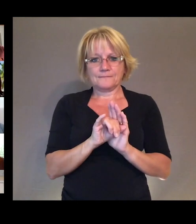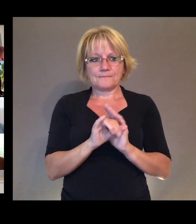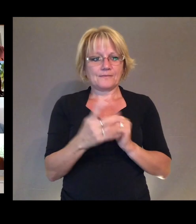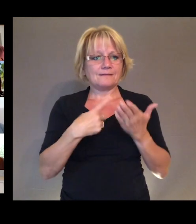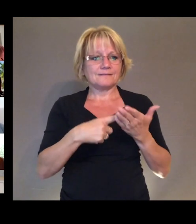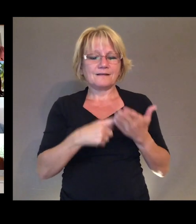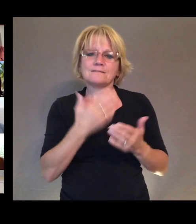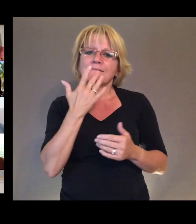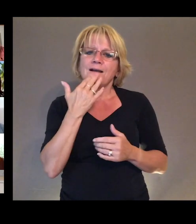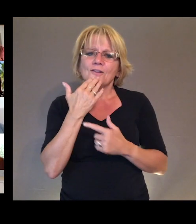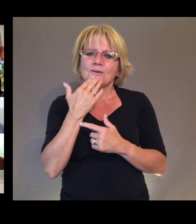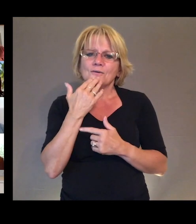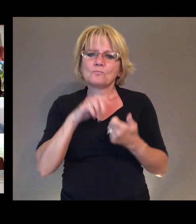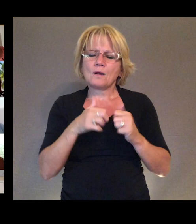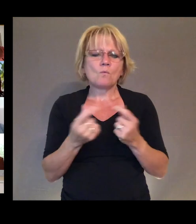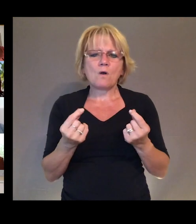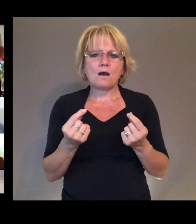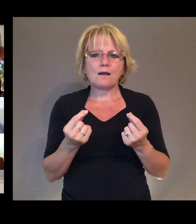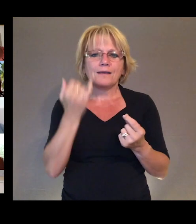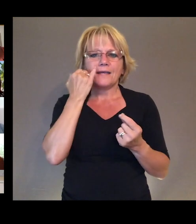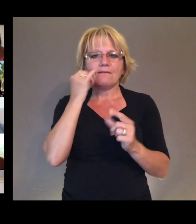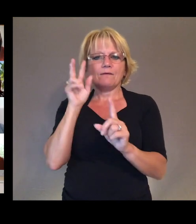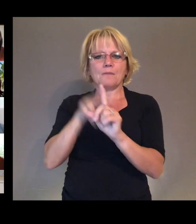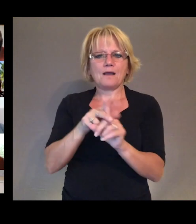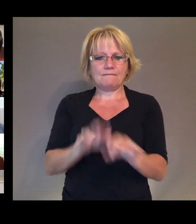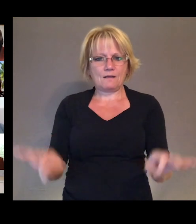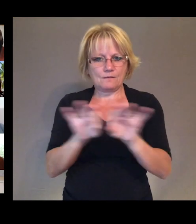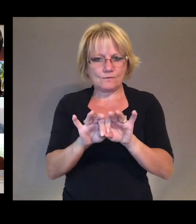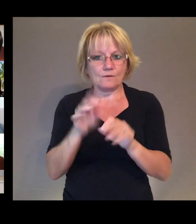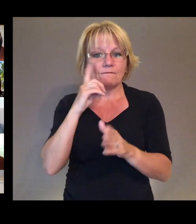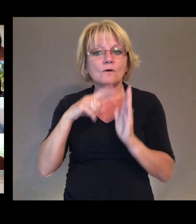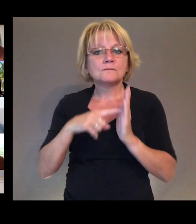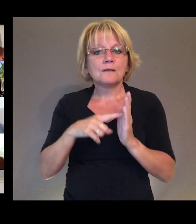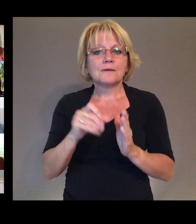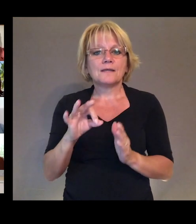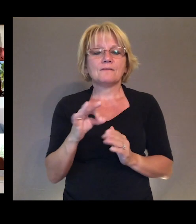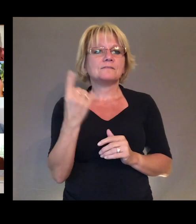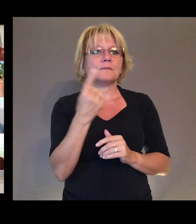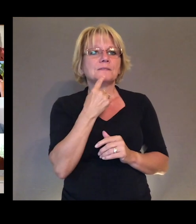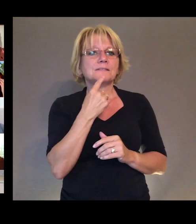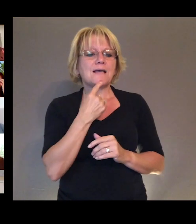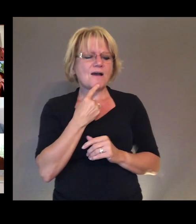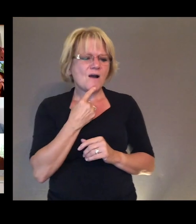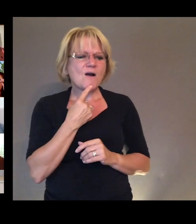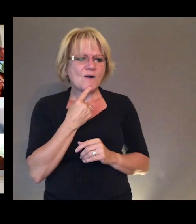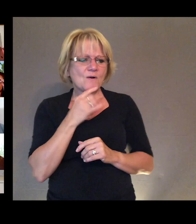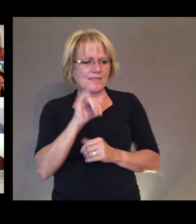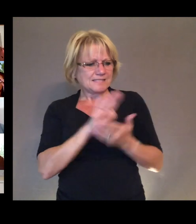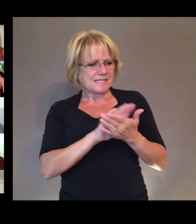when we start to assign a value to the color. So for example, if someone was to say, "Oh, that's a really nice house, a white person might sleep there,"